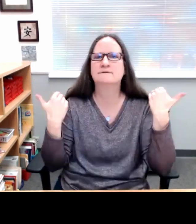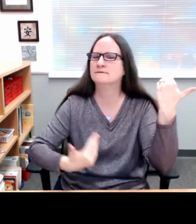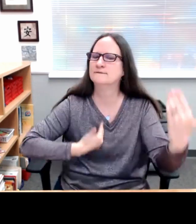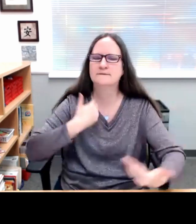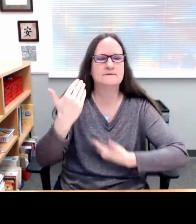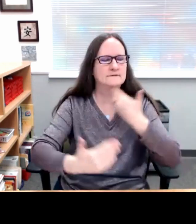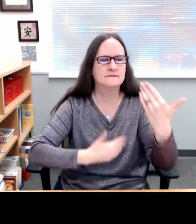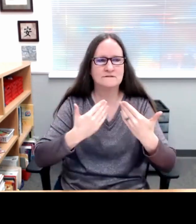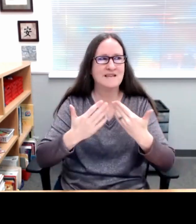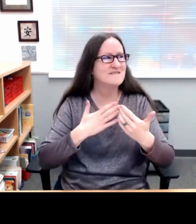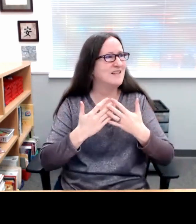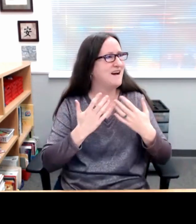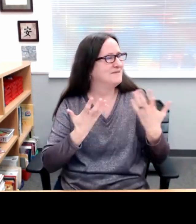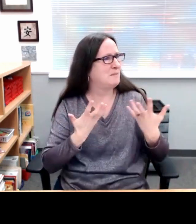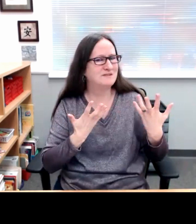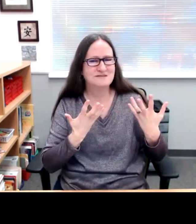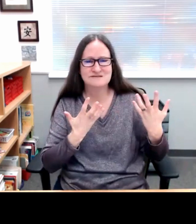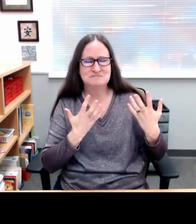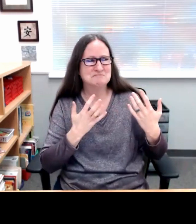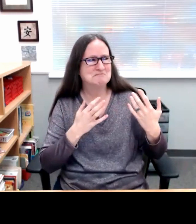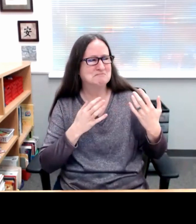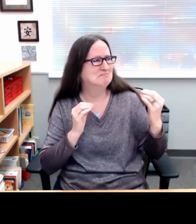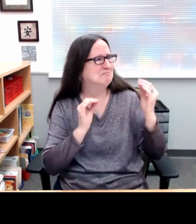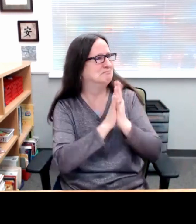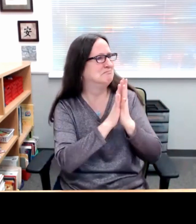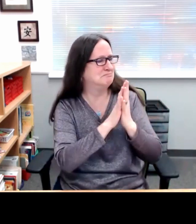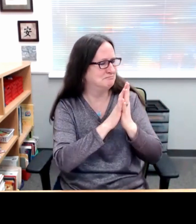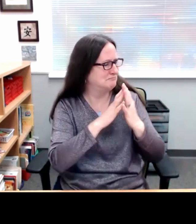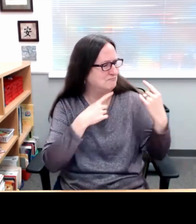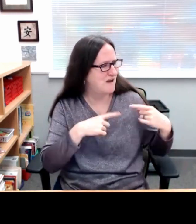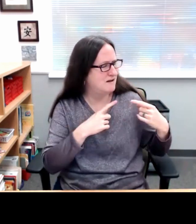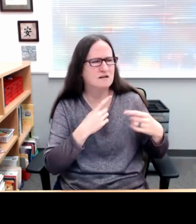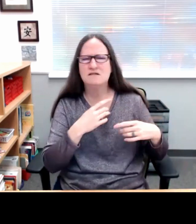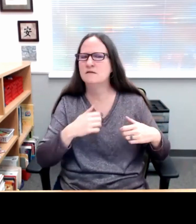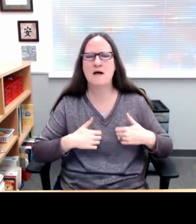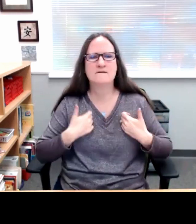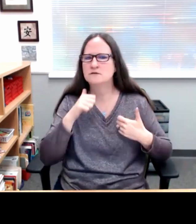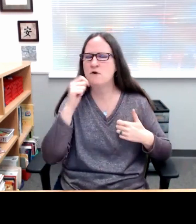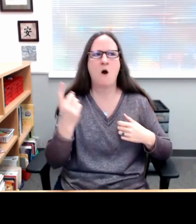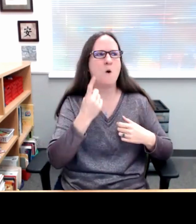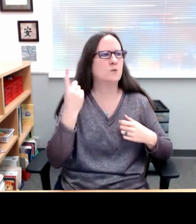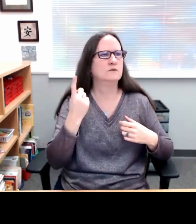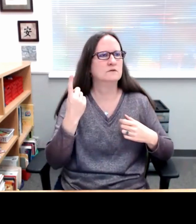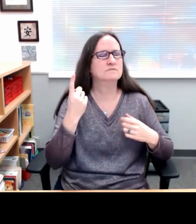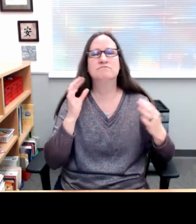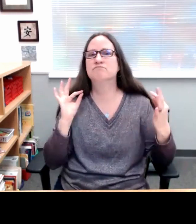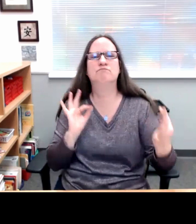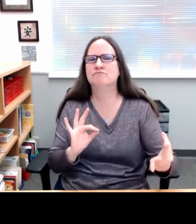inside, dance through it and keep moving forward. If you have a fight with someone,